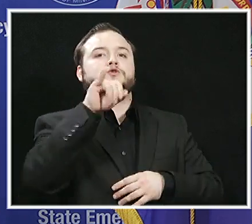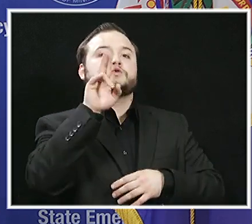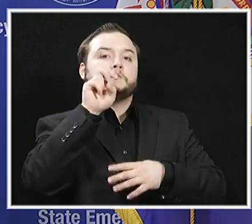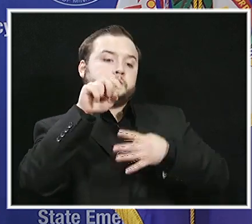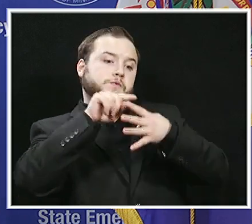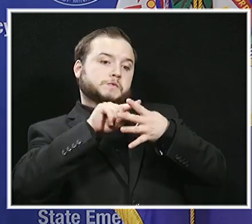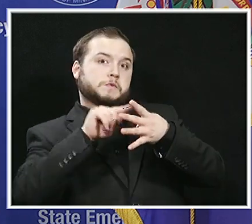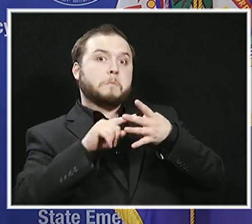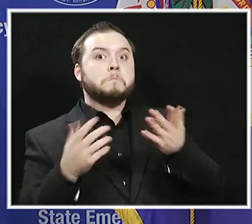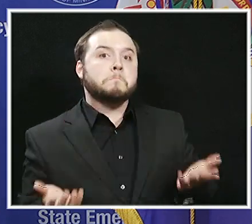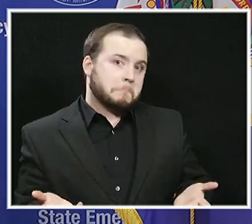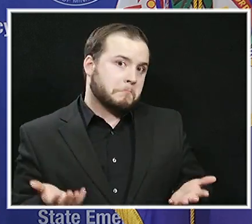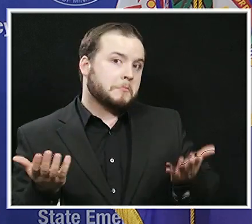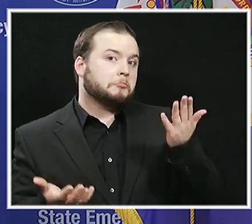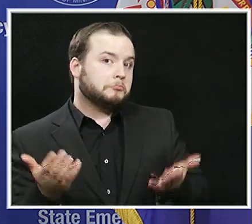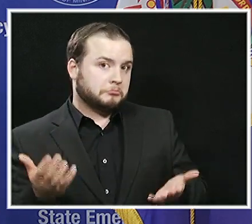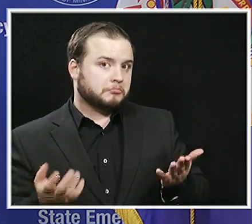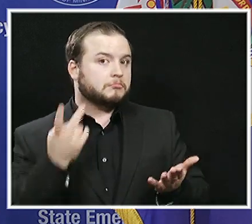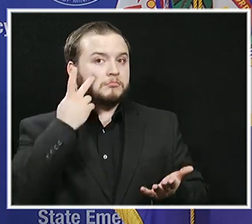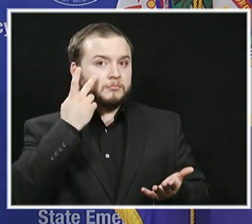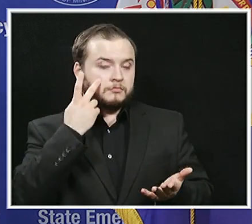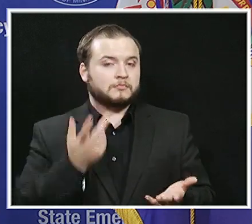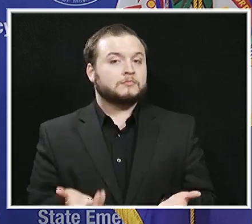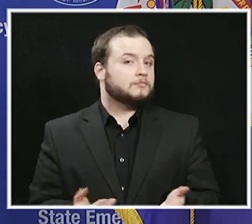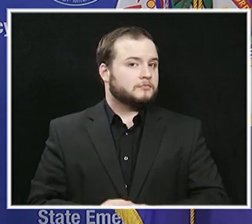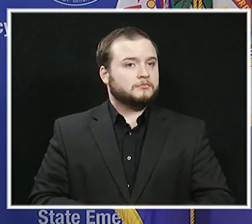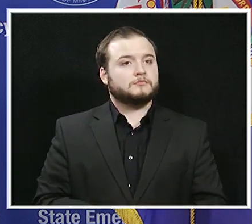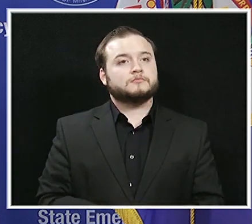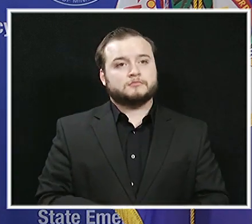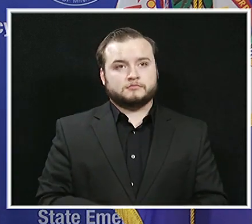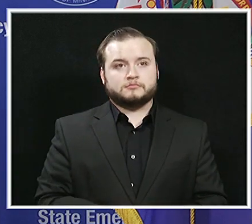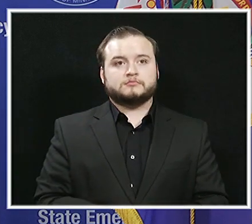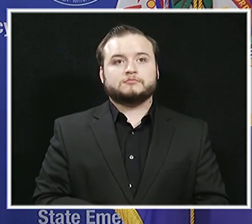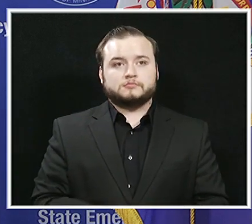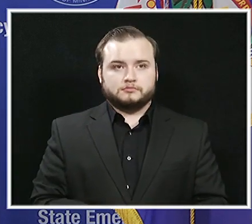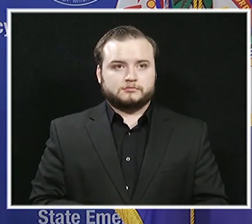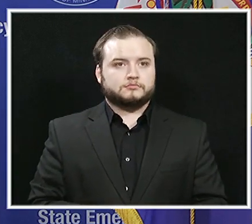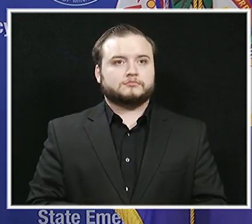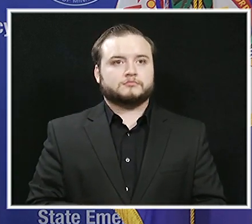And I think that's what we're saying with Bruce is using his analogy, my guess is these retailers are